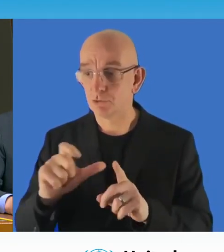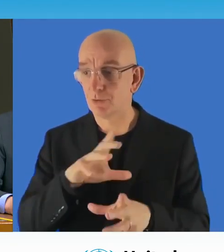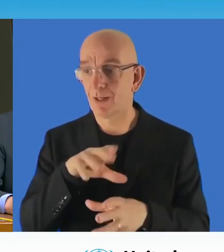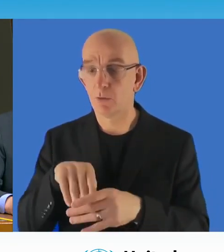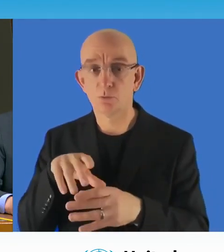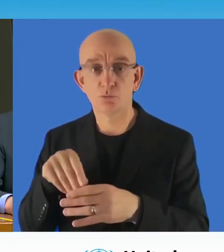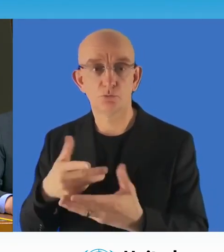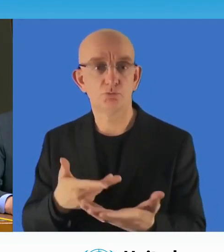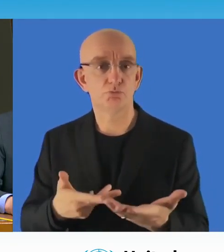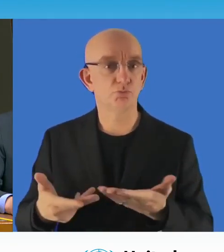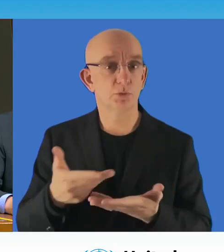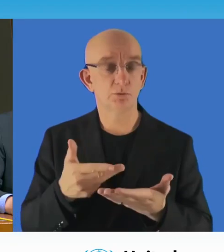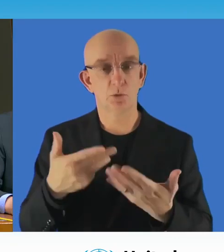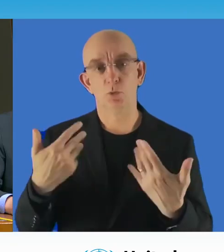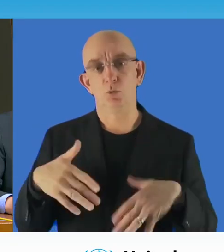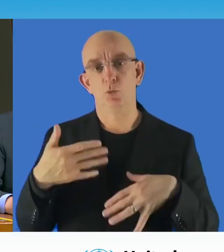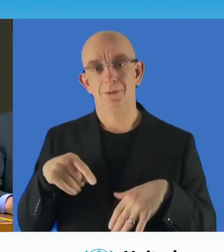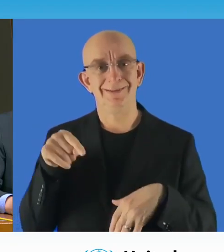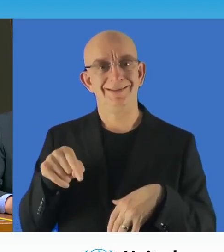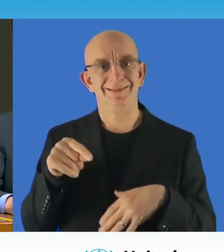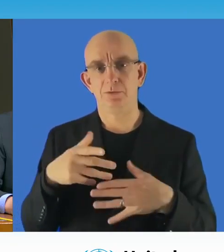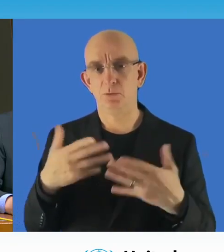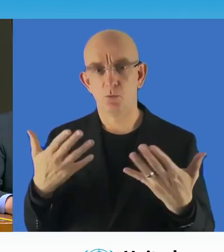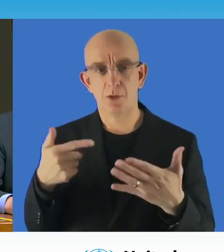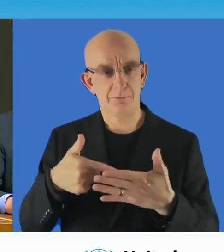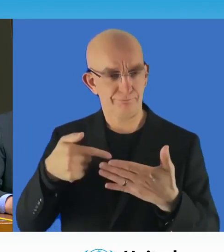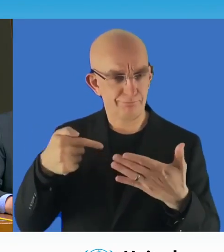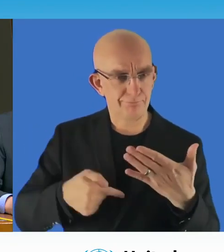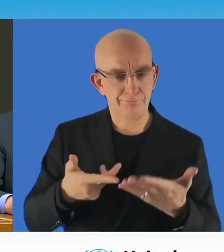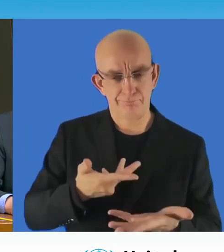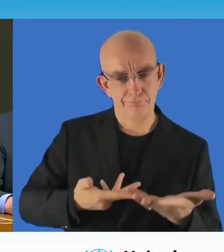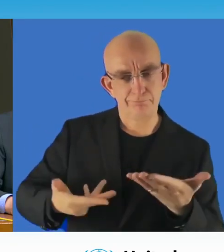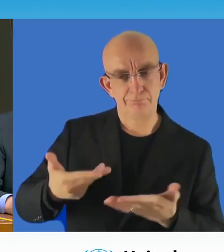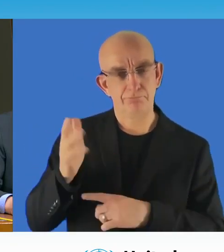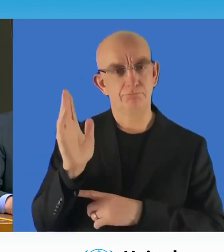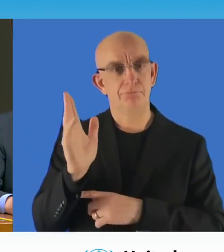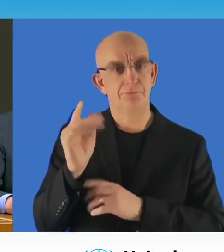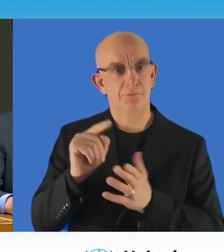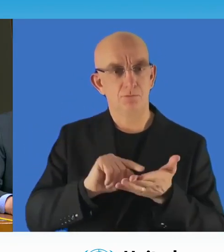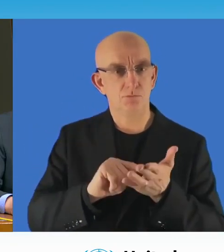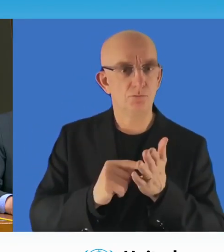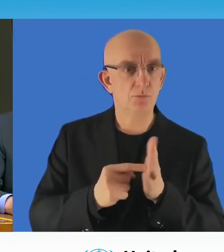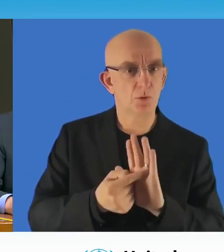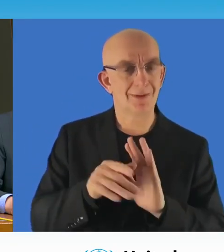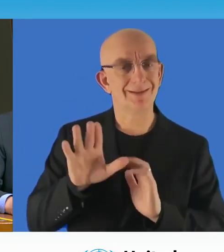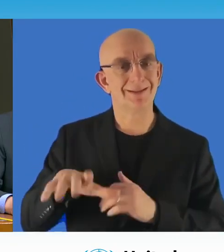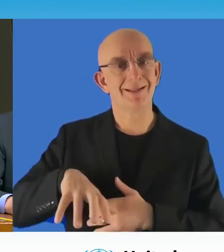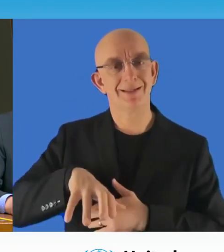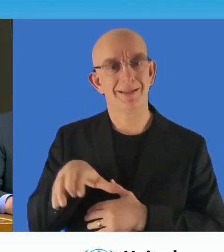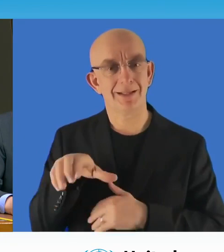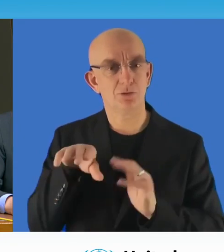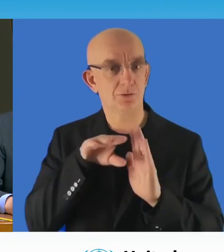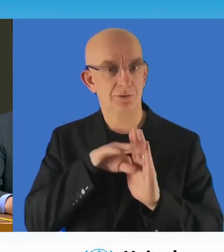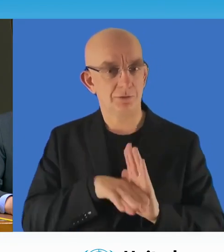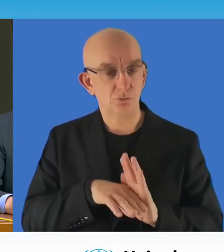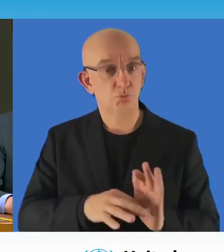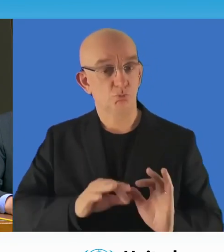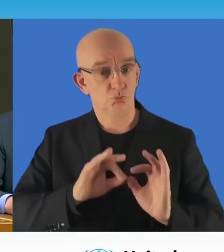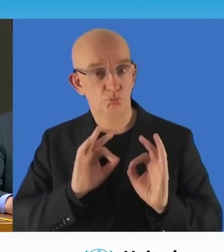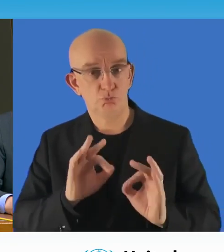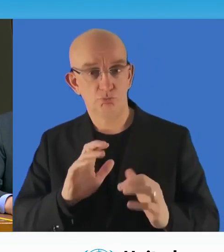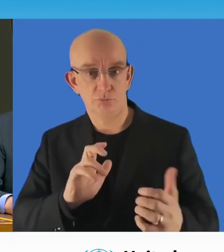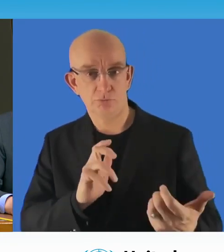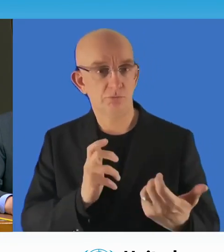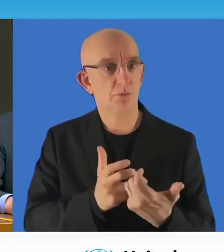of national legislation to ensure compatibility with the crpd in addition an accessibility audit